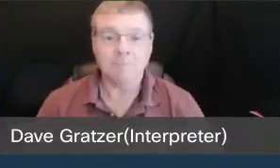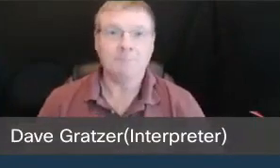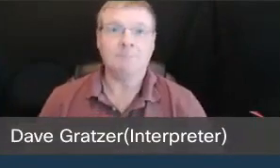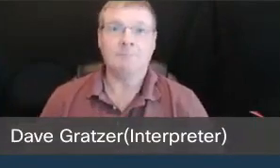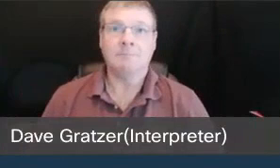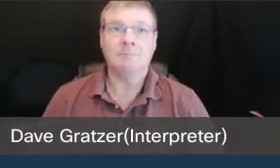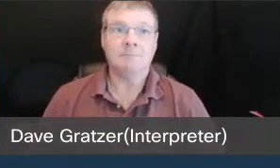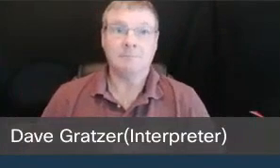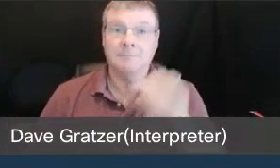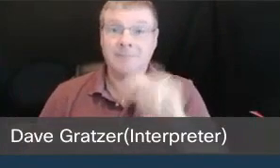Can you hear me, yes?